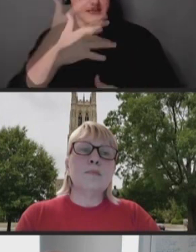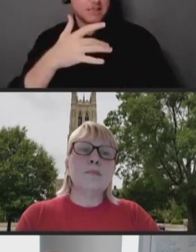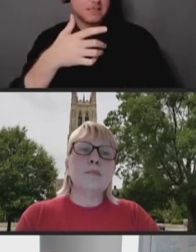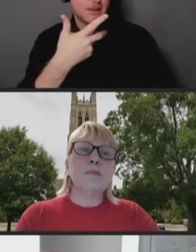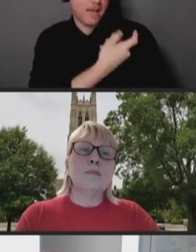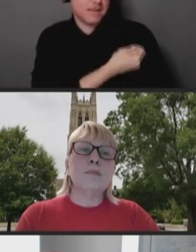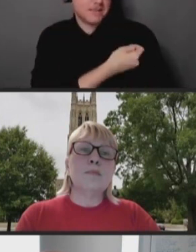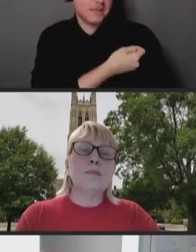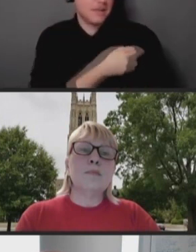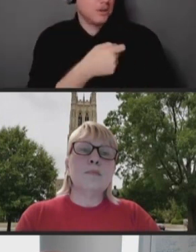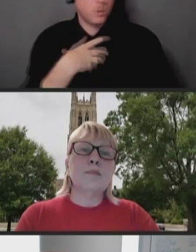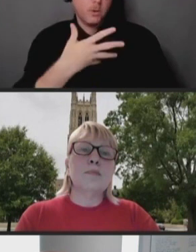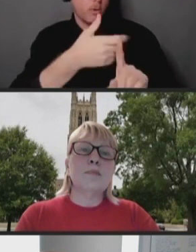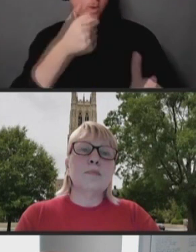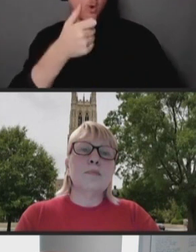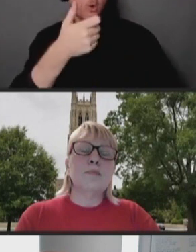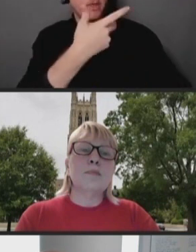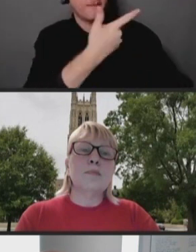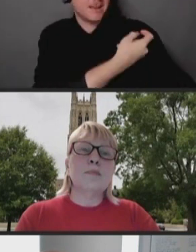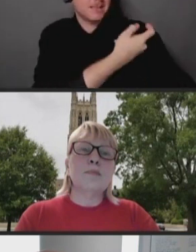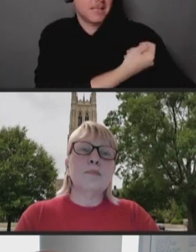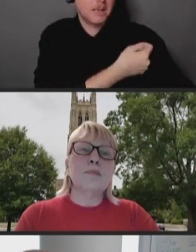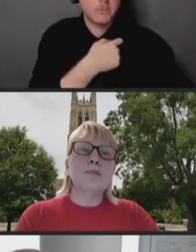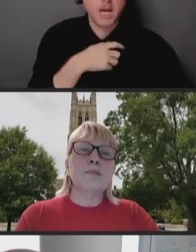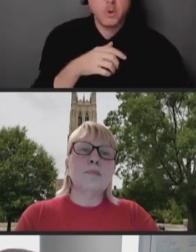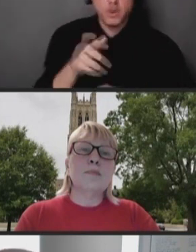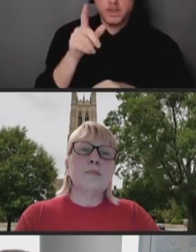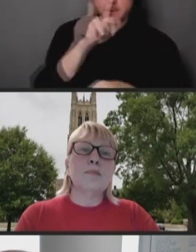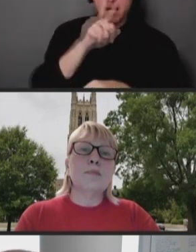Robert Hopkins: I want to thank the members of this panel.